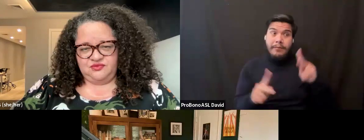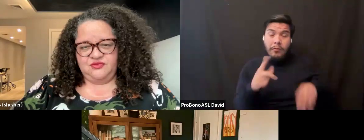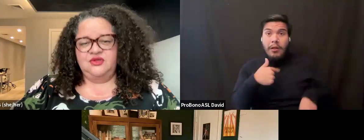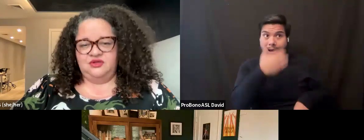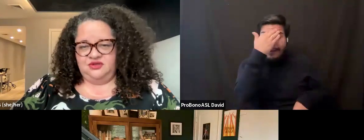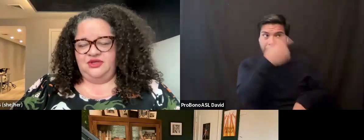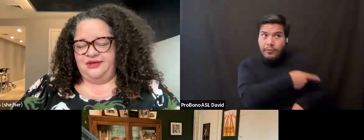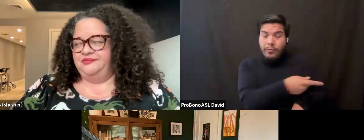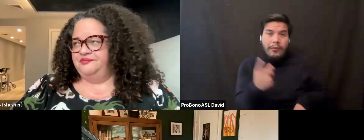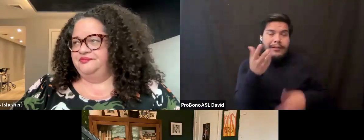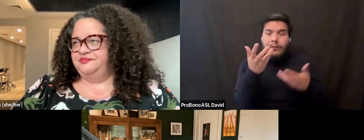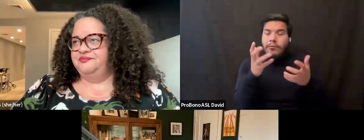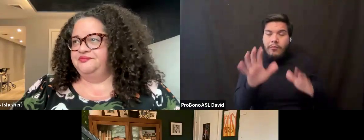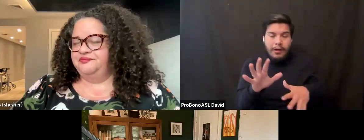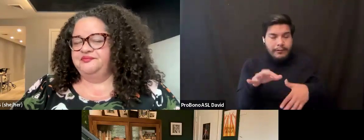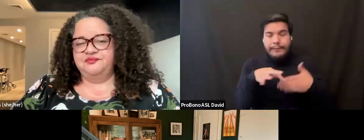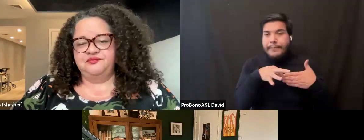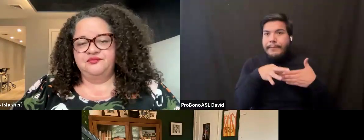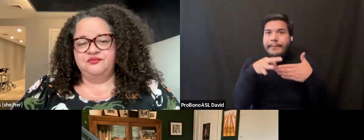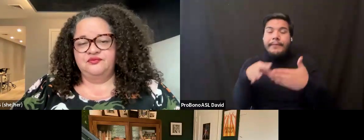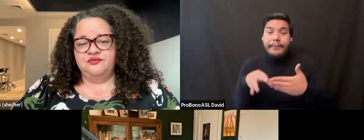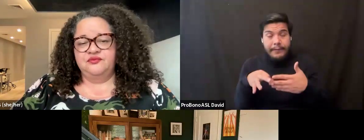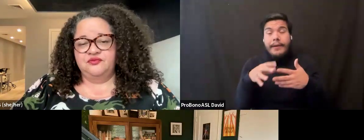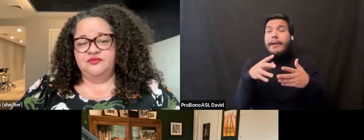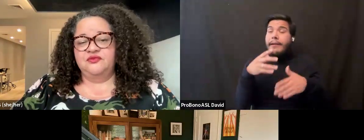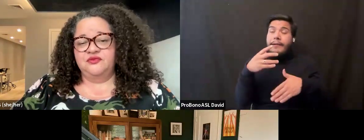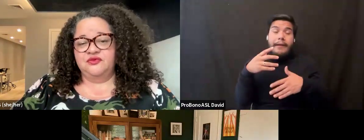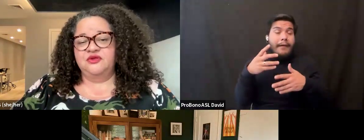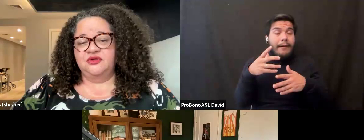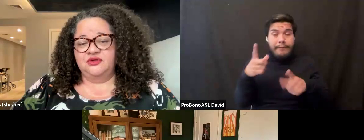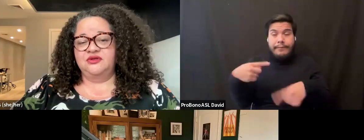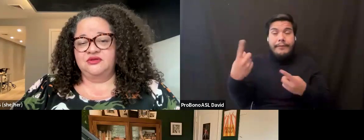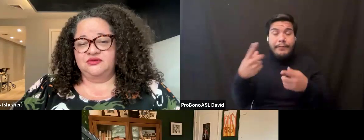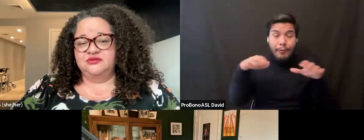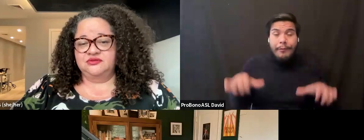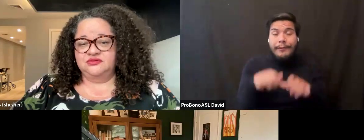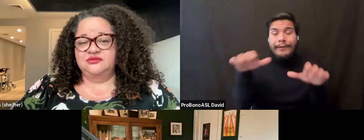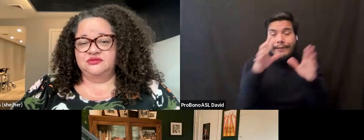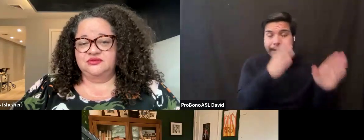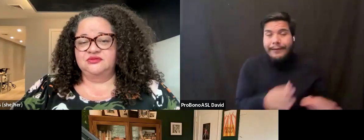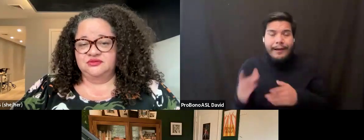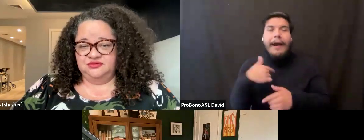hands through. And I felt like after all that organizing, I was like, well, I have a weirdly huge stamina for this nonsense.